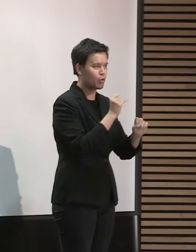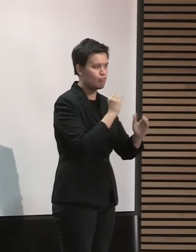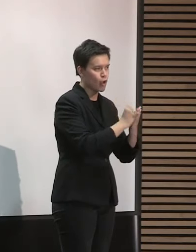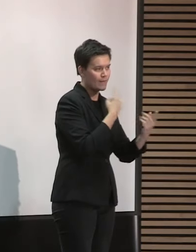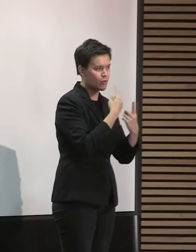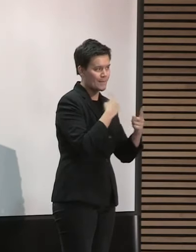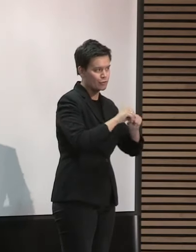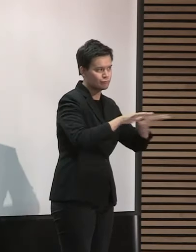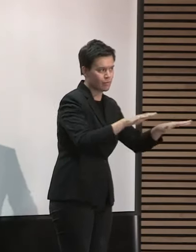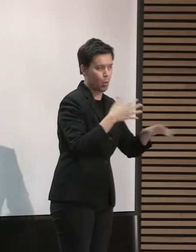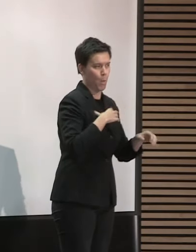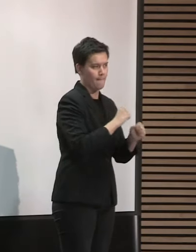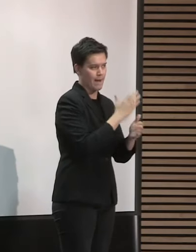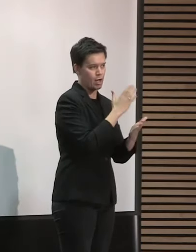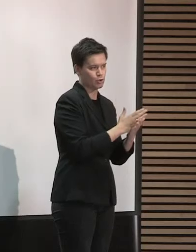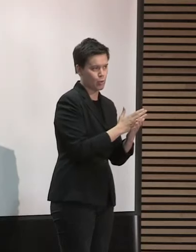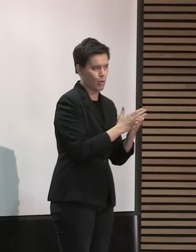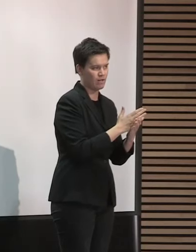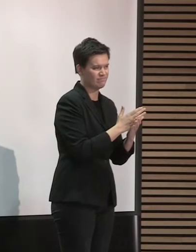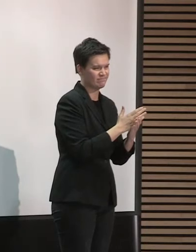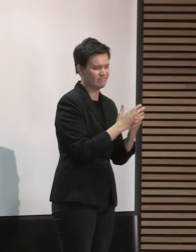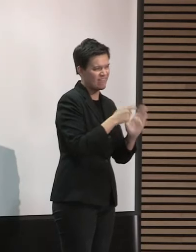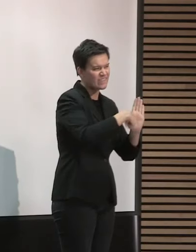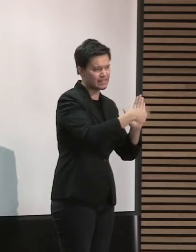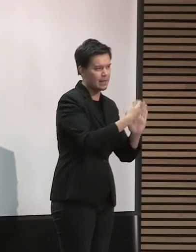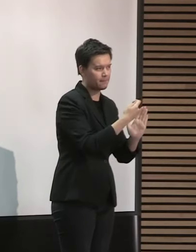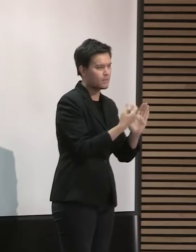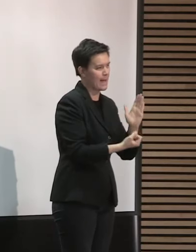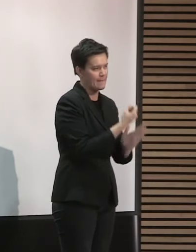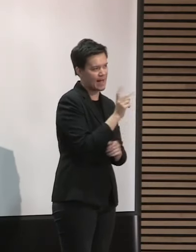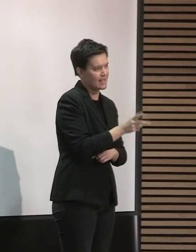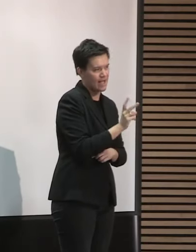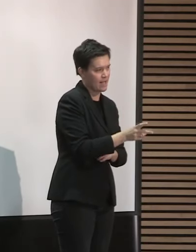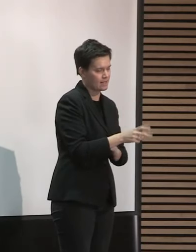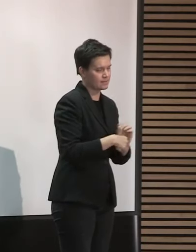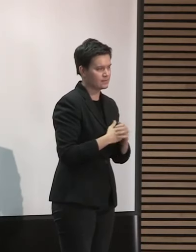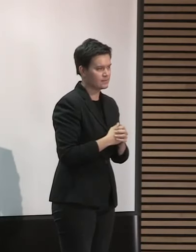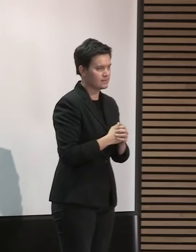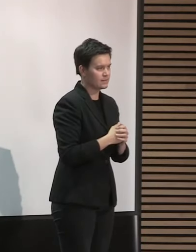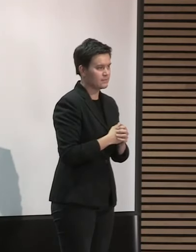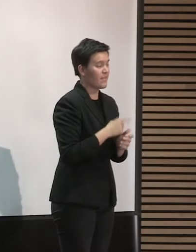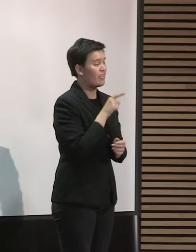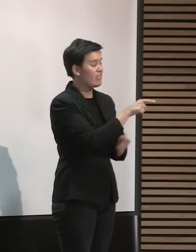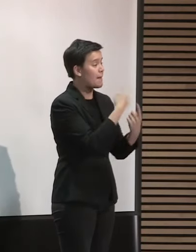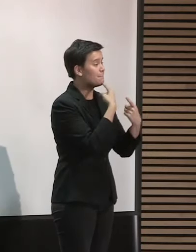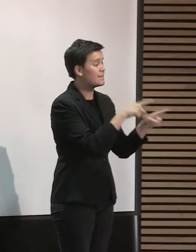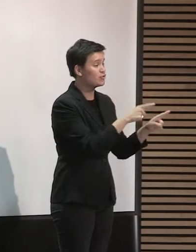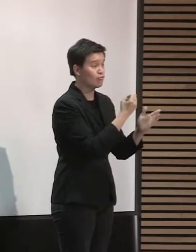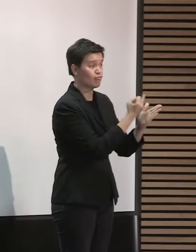Bluetooth technology nearby and automatically record that. Of course, the app does not